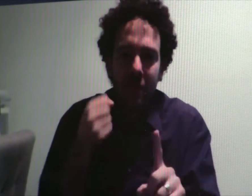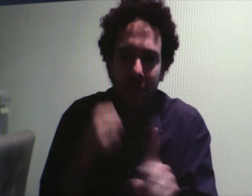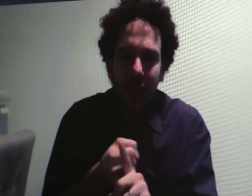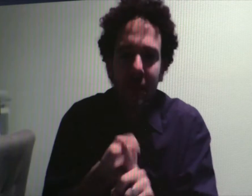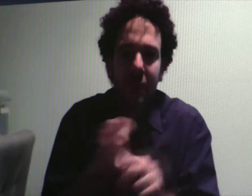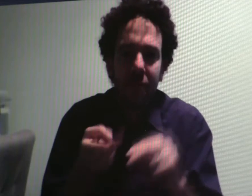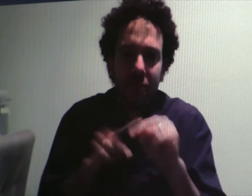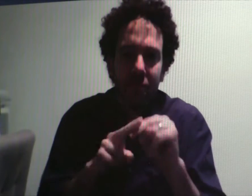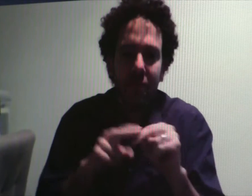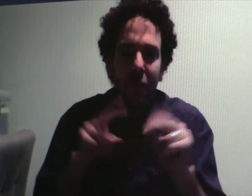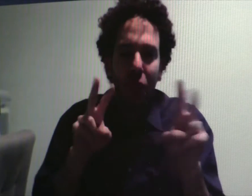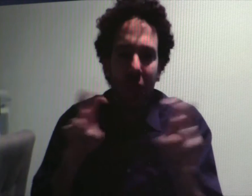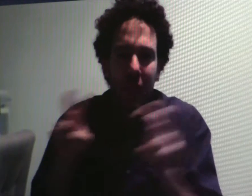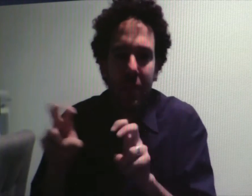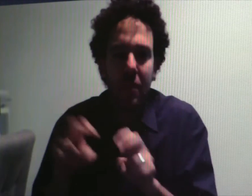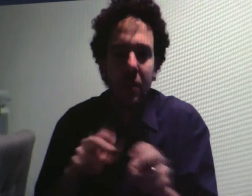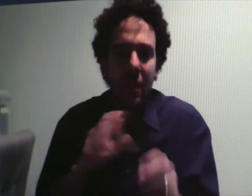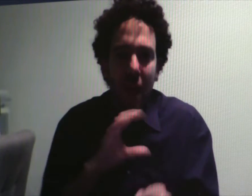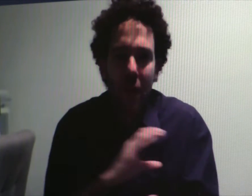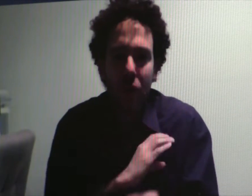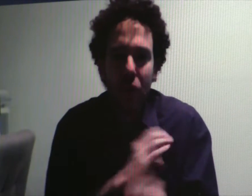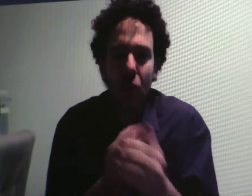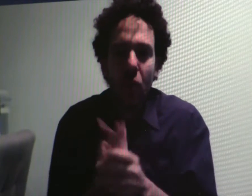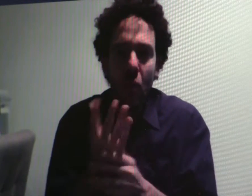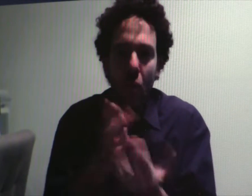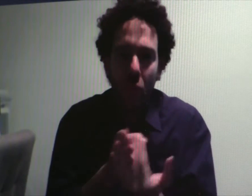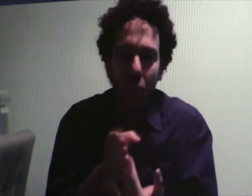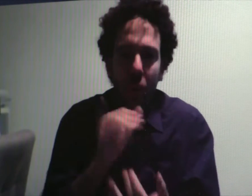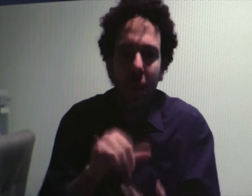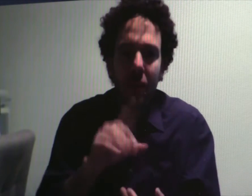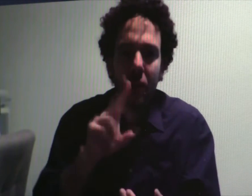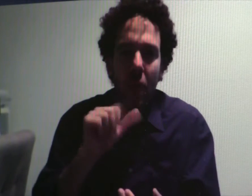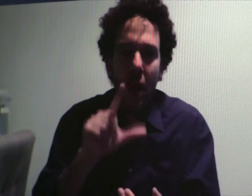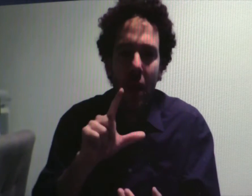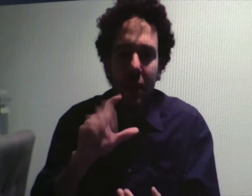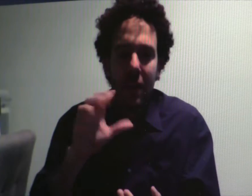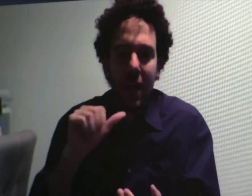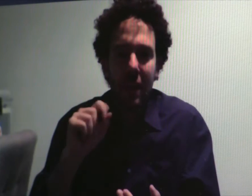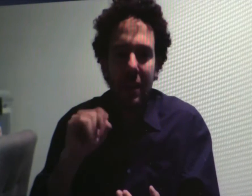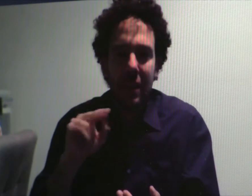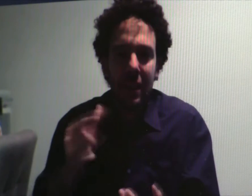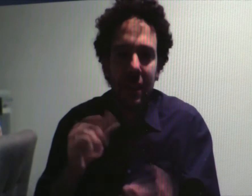There's a variety of ways to do this and we want to serve the story and have an impact to enhance the themes in the characters growth through dual casting.